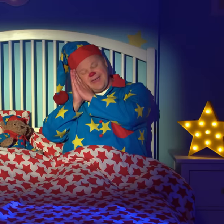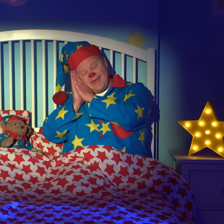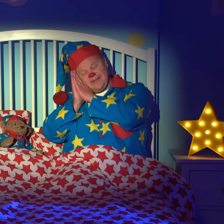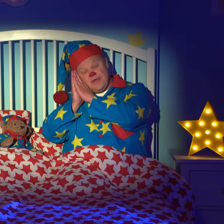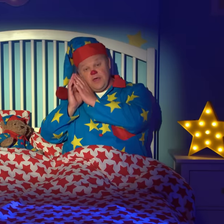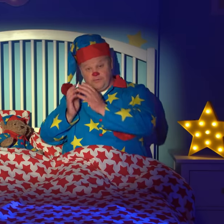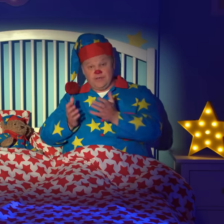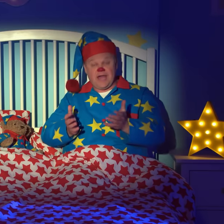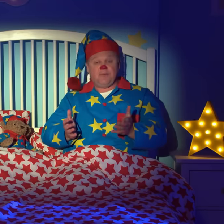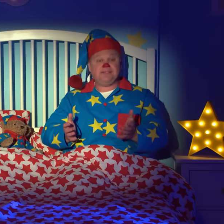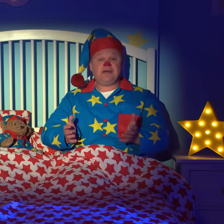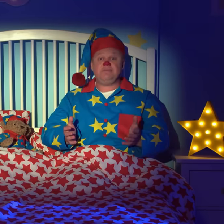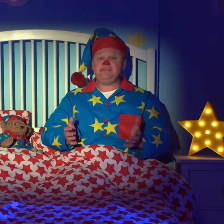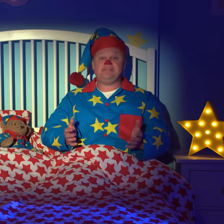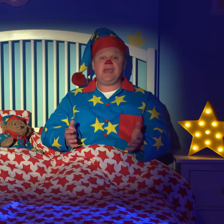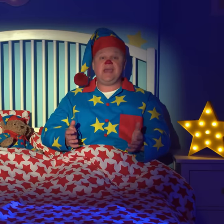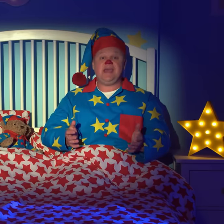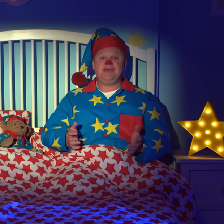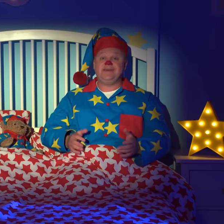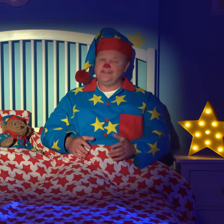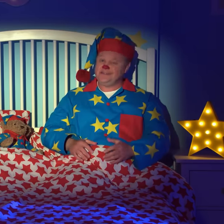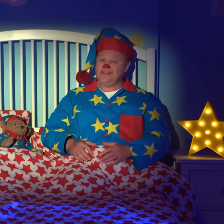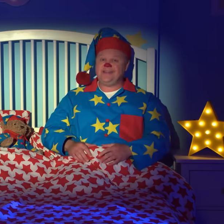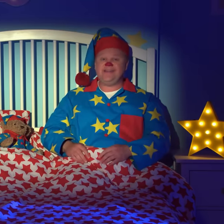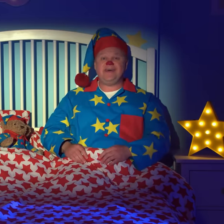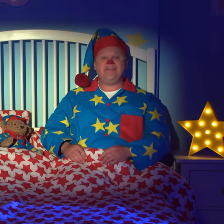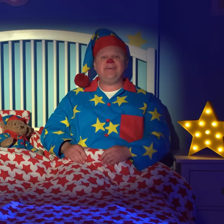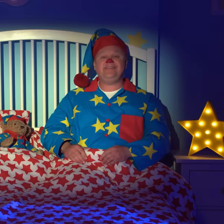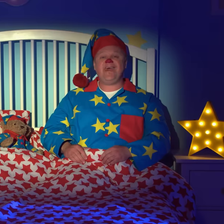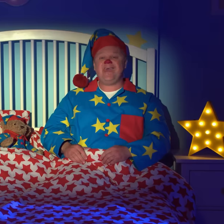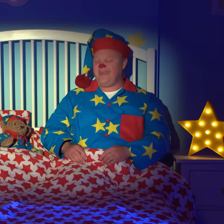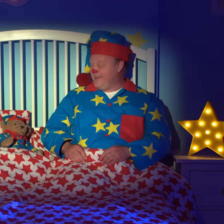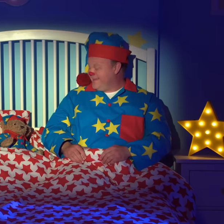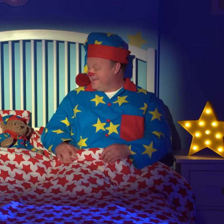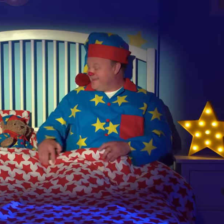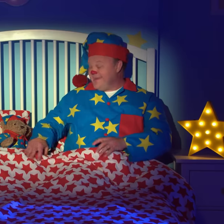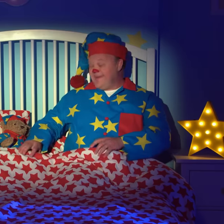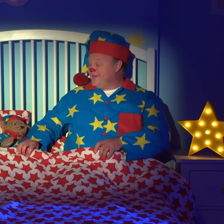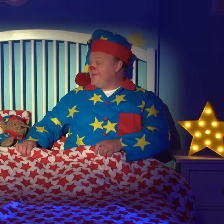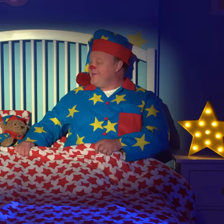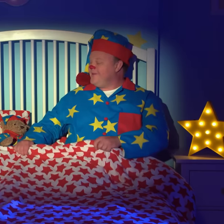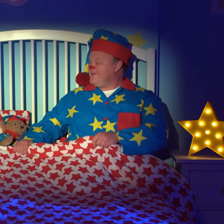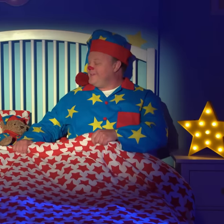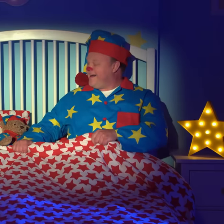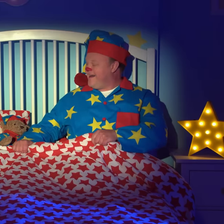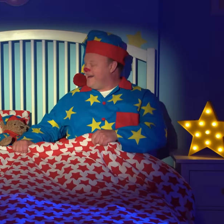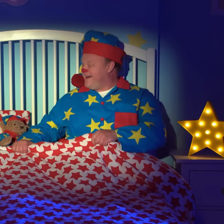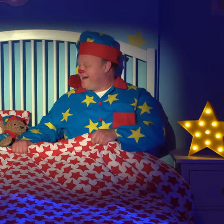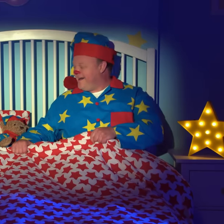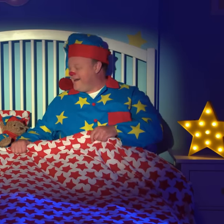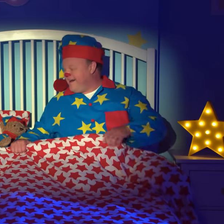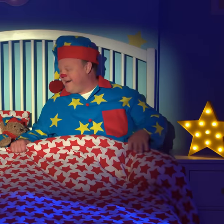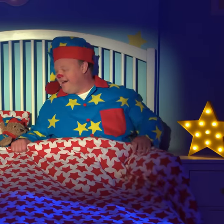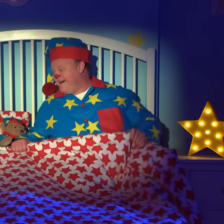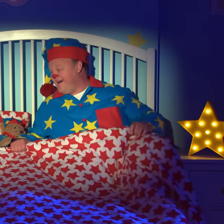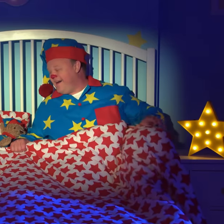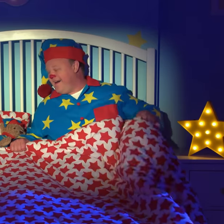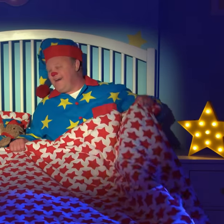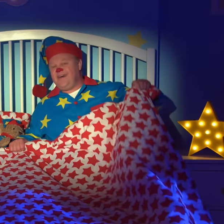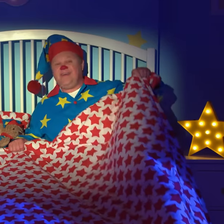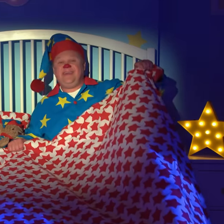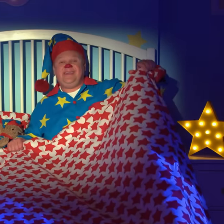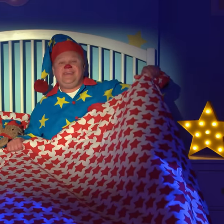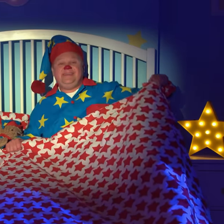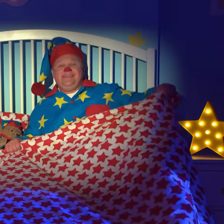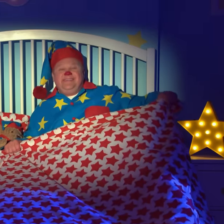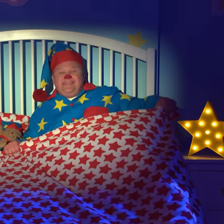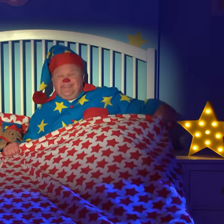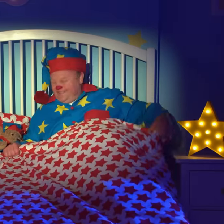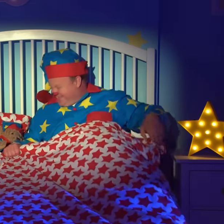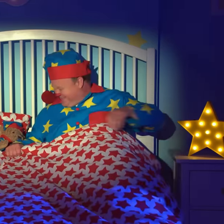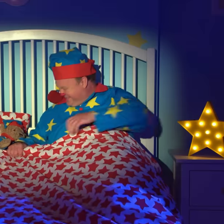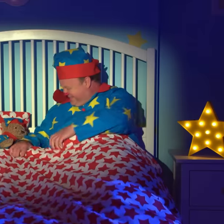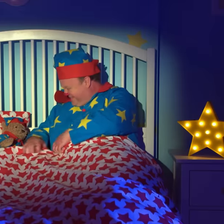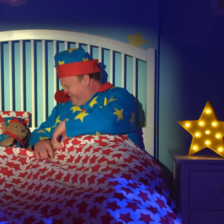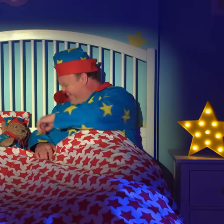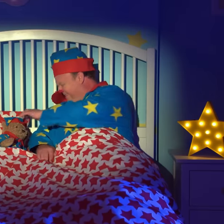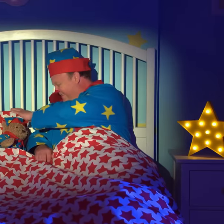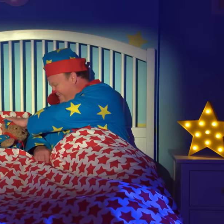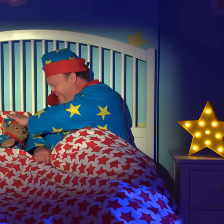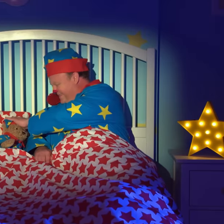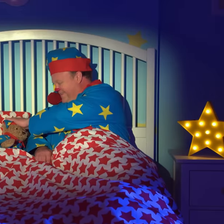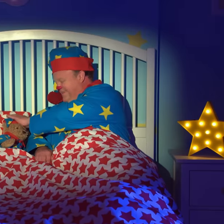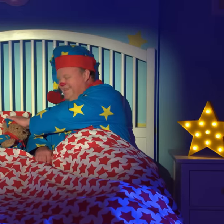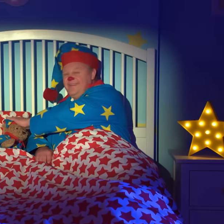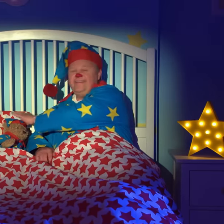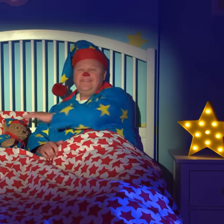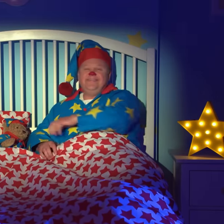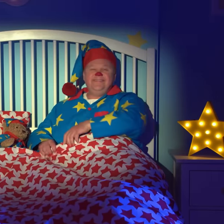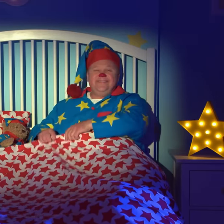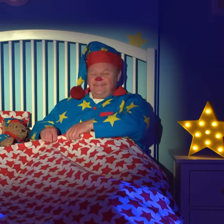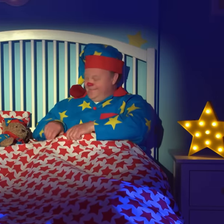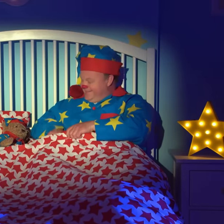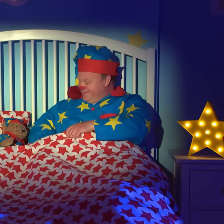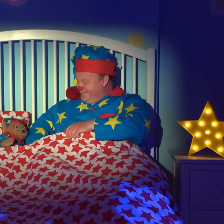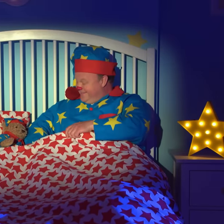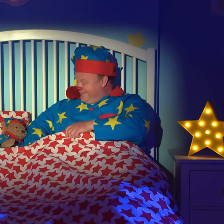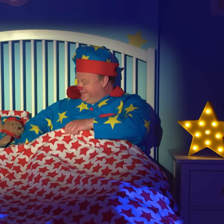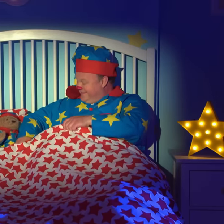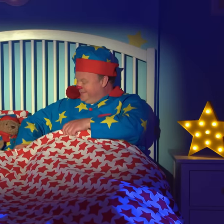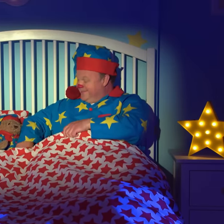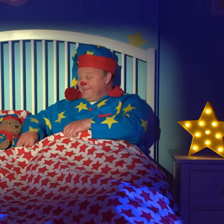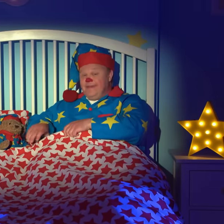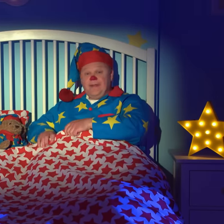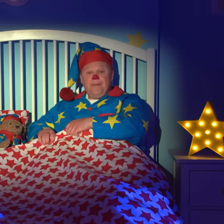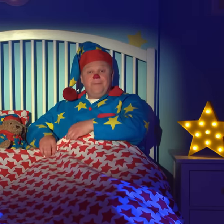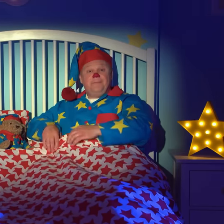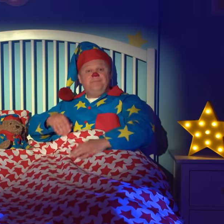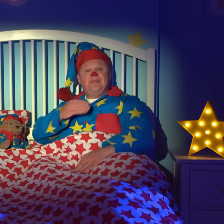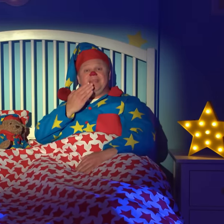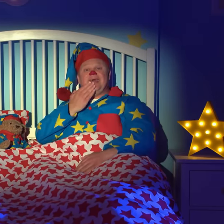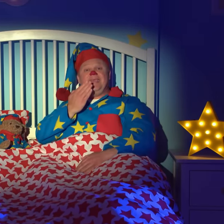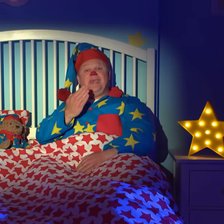head for now it's time to say till another day good night that was lovely mr tumble thank you